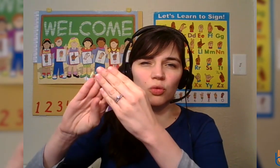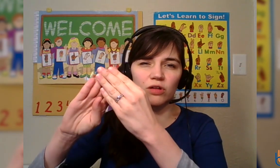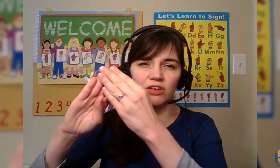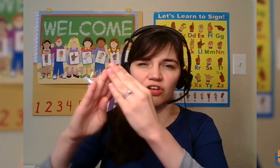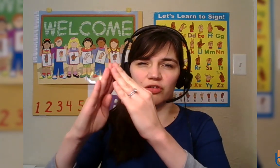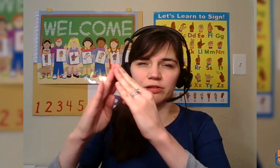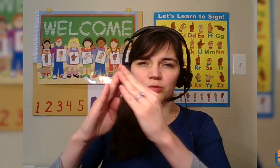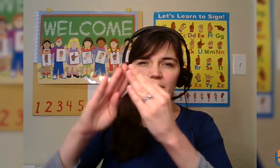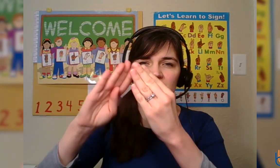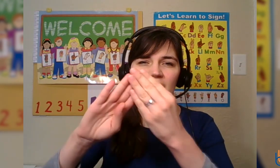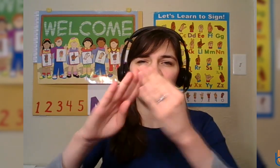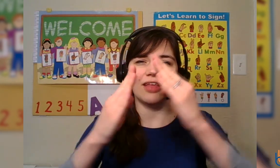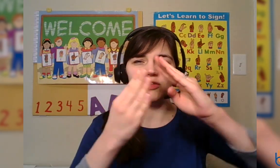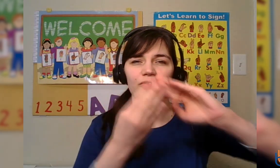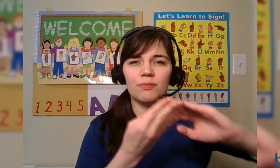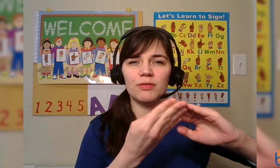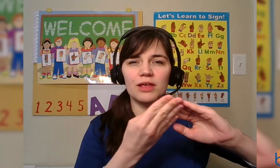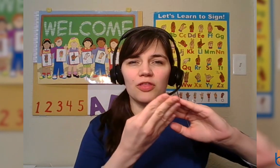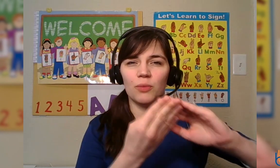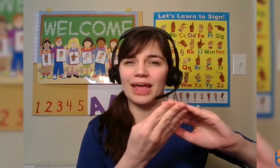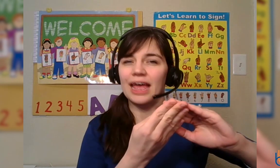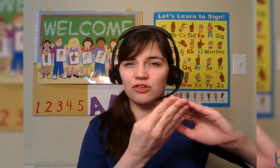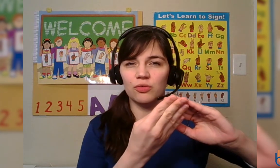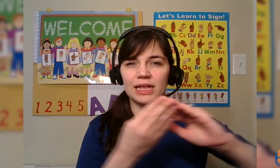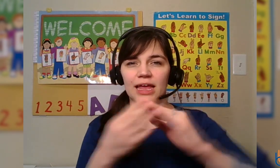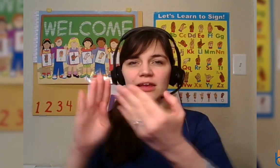towards each other a little bit and then flip them the other way, and do it again: